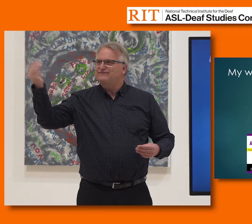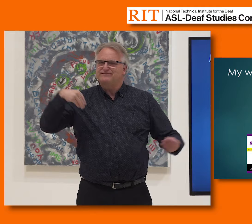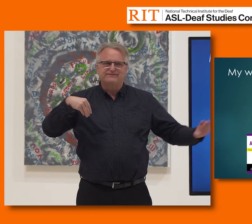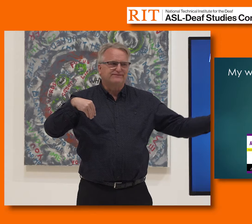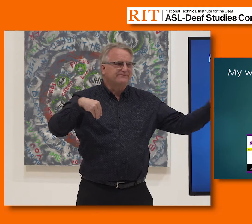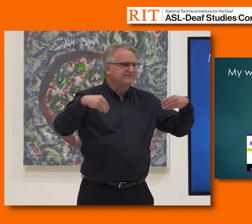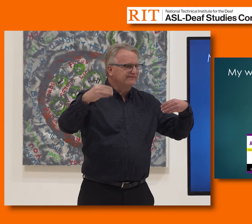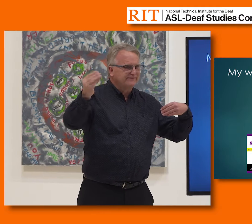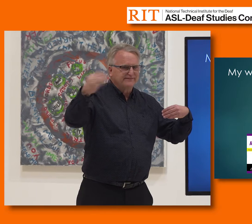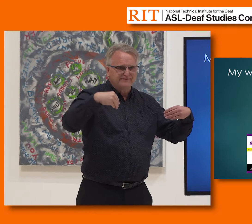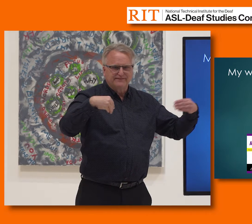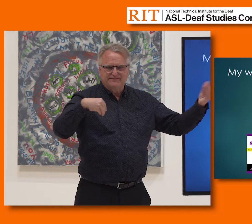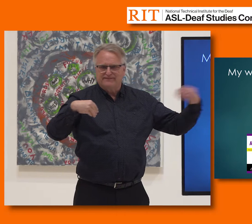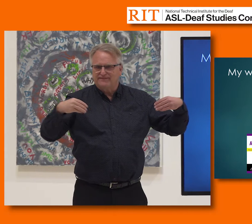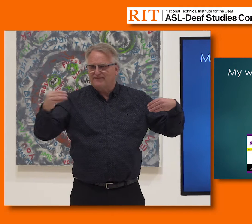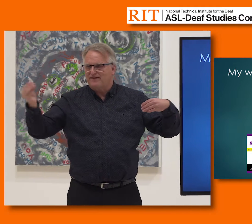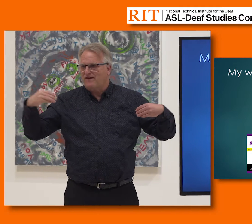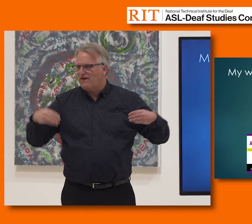Deaf professionals across the spectrum.